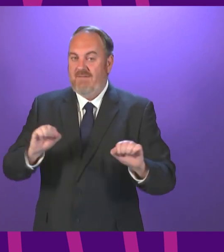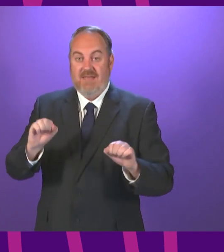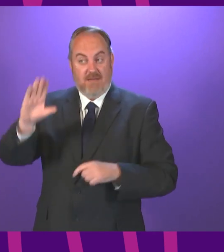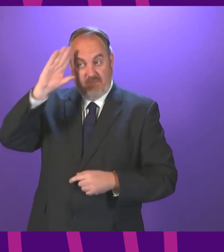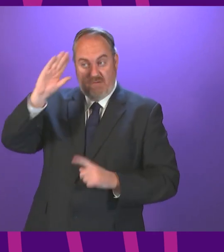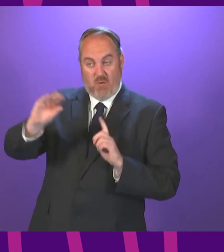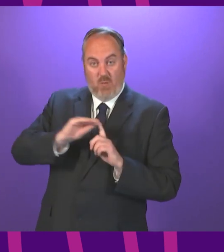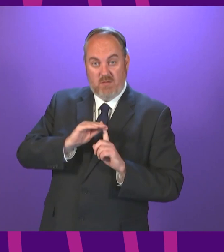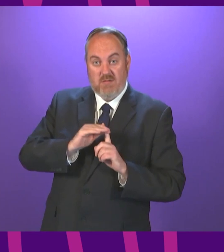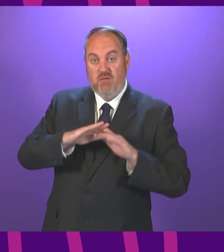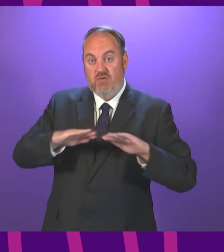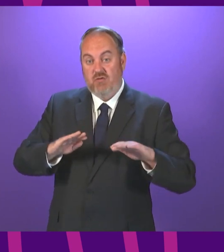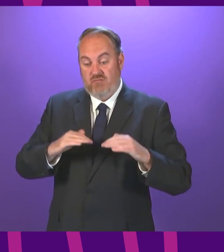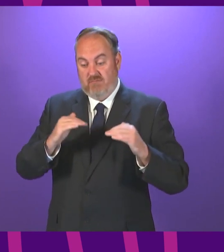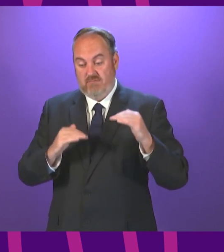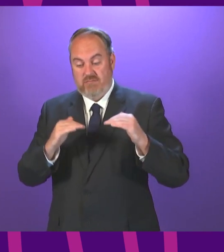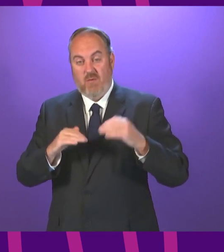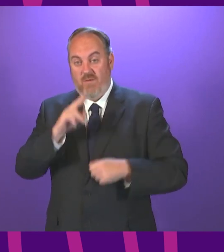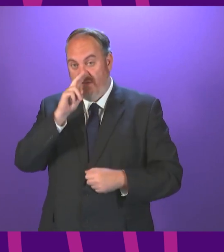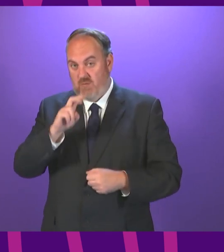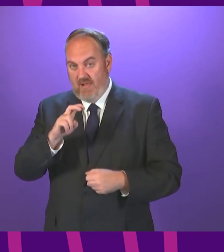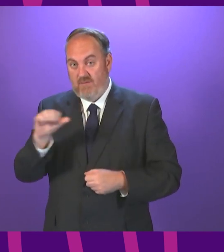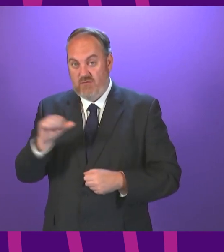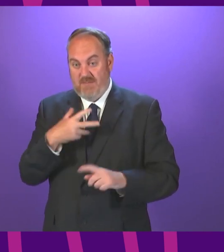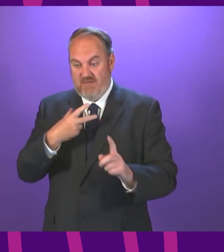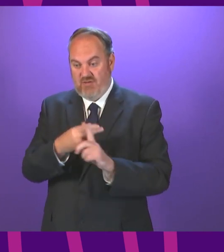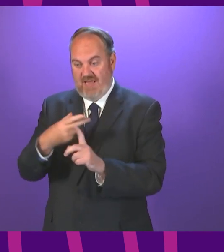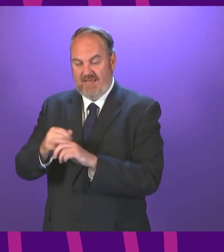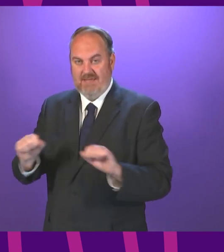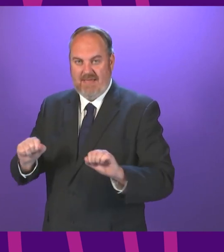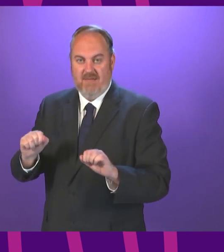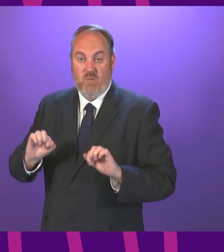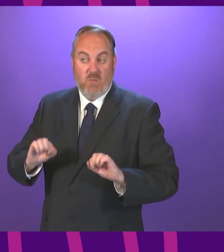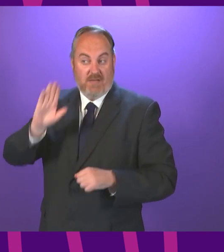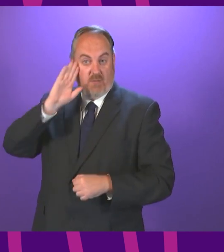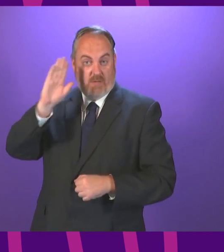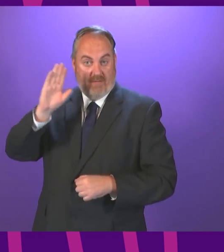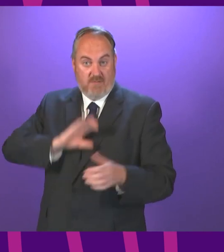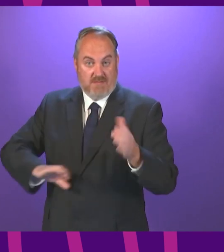Lastly, from Monday 19 July, self-isolation will no longer be required for people arriving from